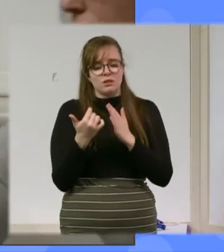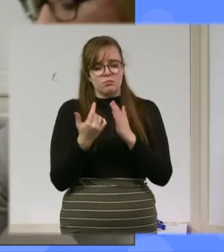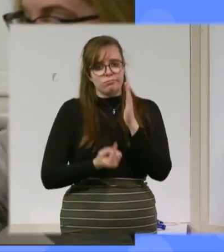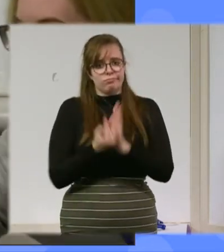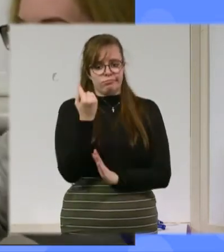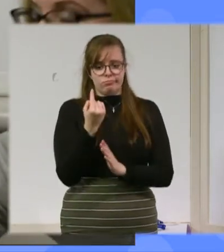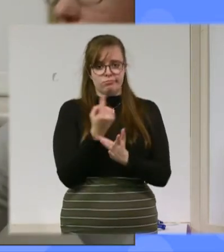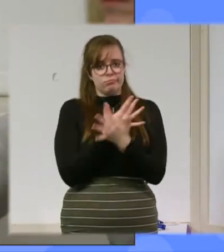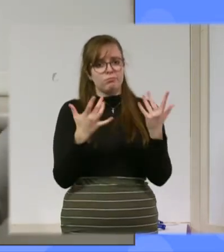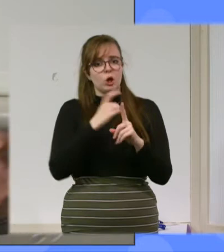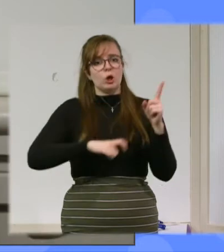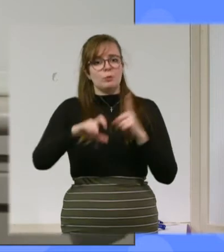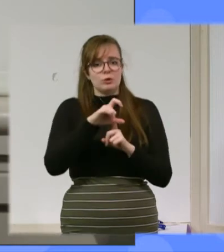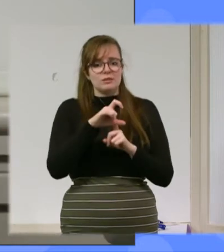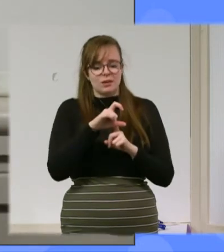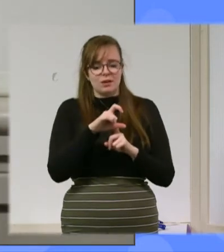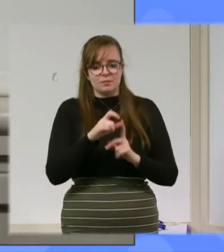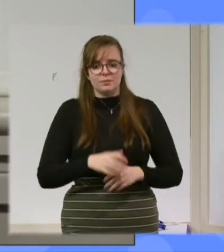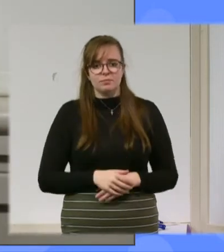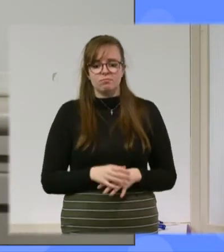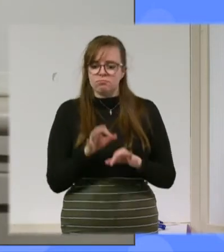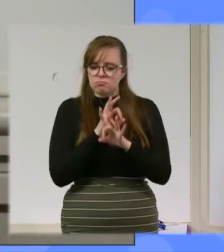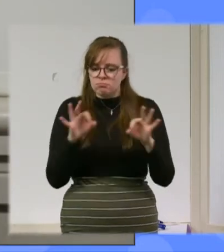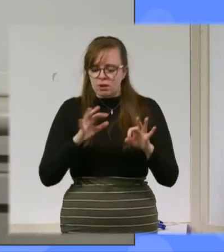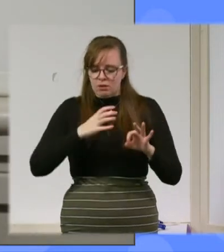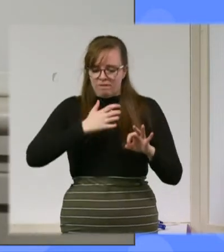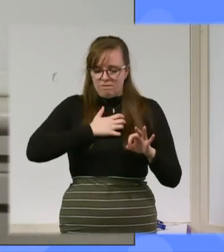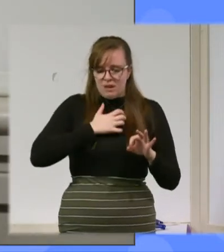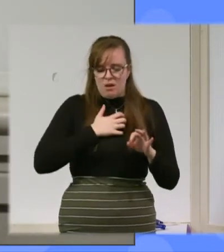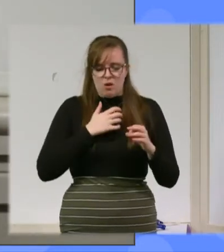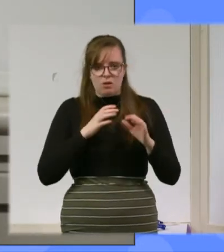communities free from the fear of homelessness which is something which is